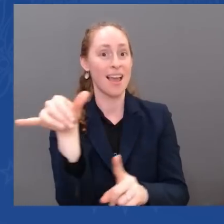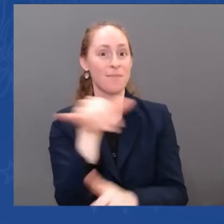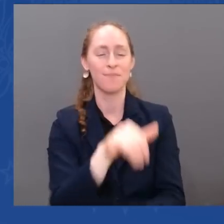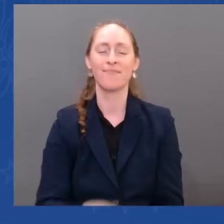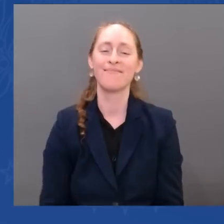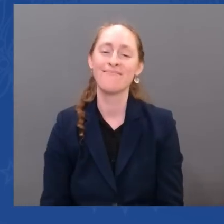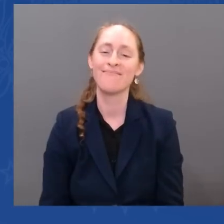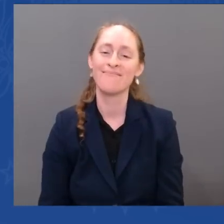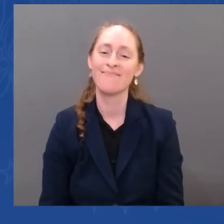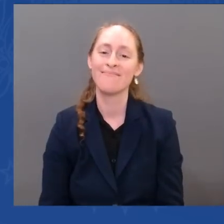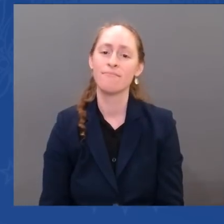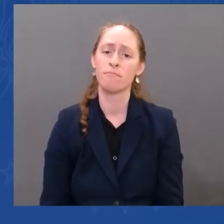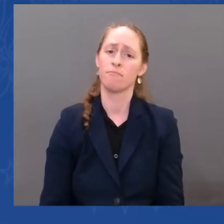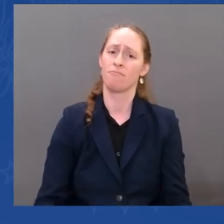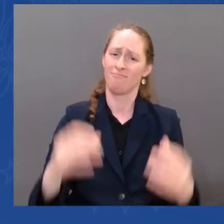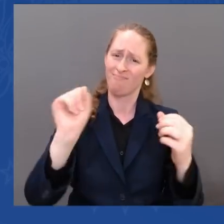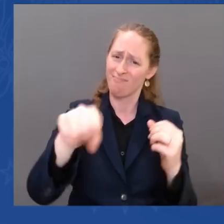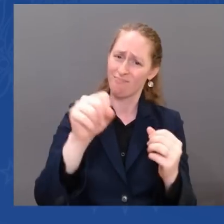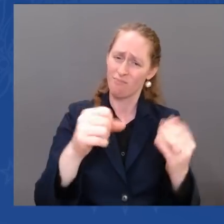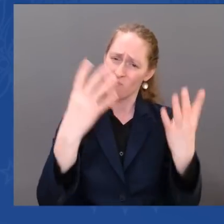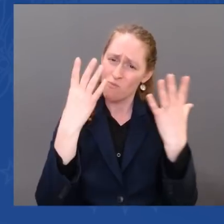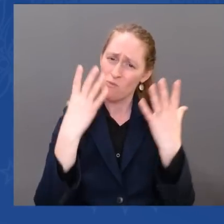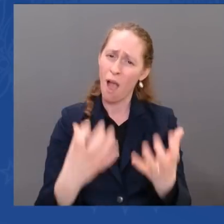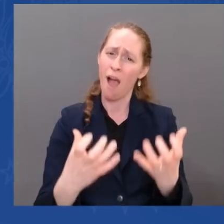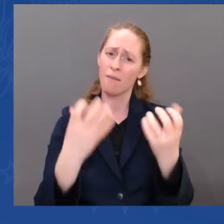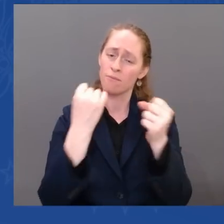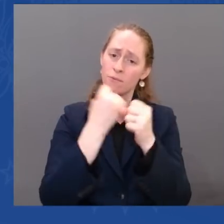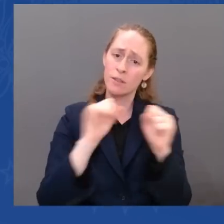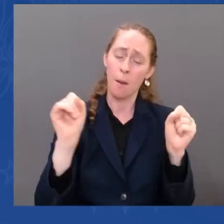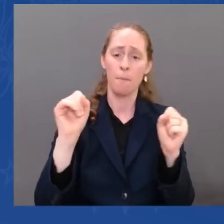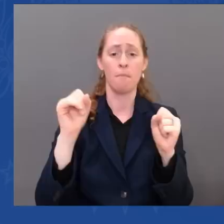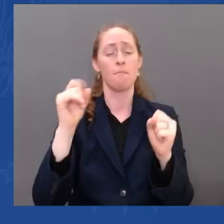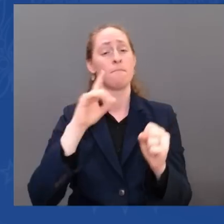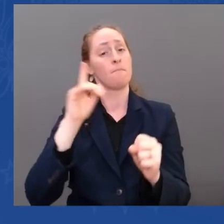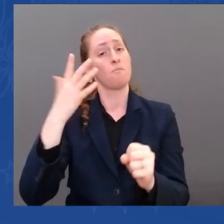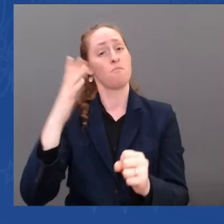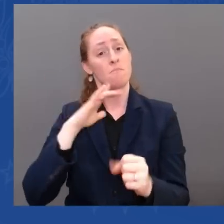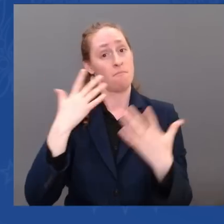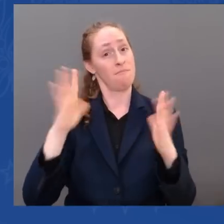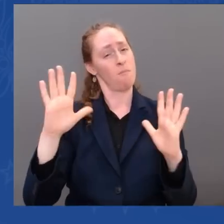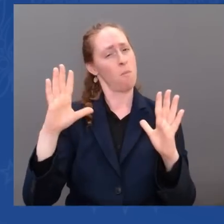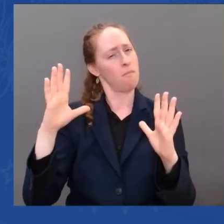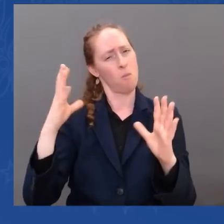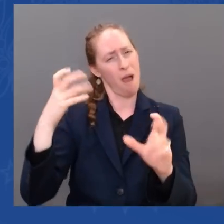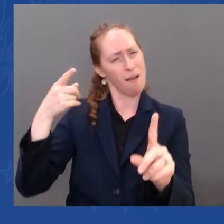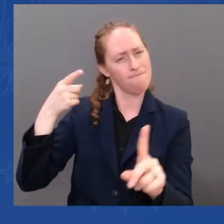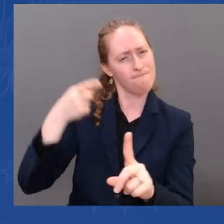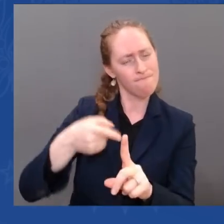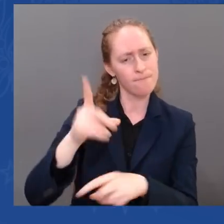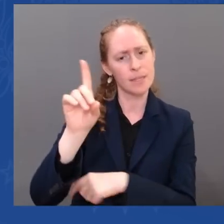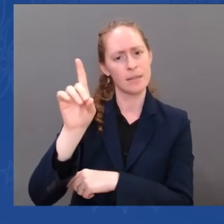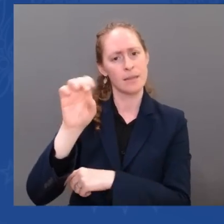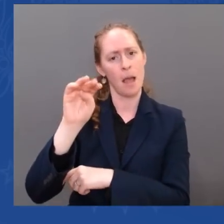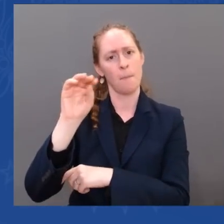that elusive government of the people, by the people, for the people, which was invented in ancient